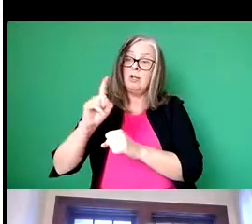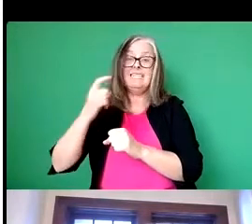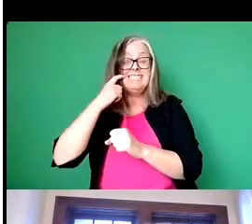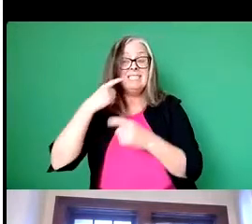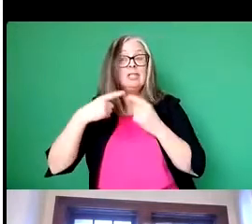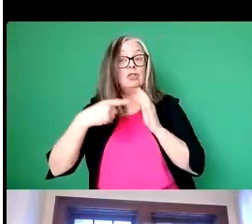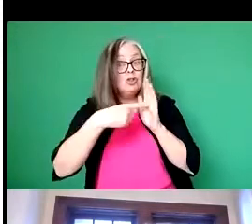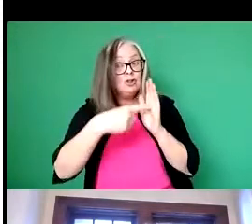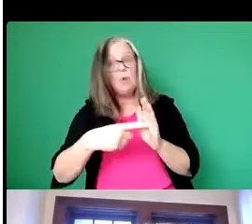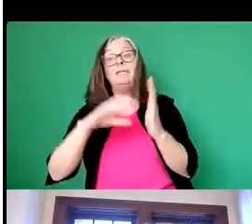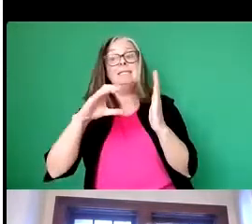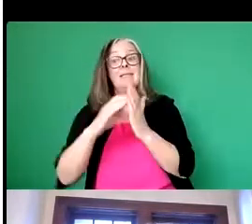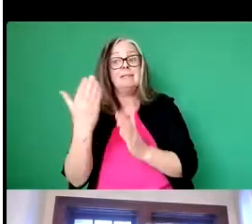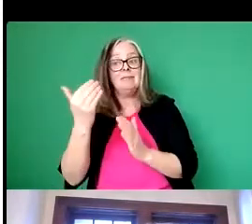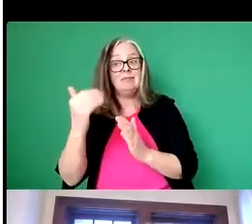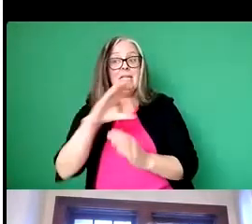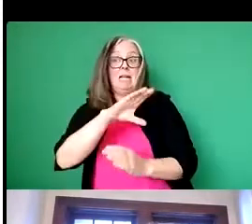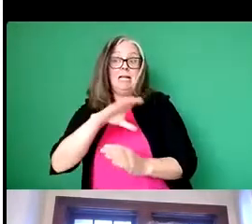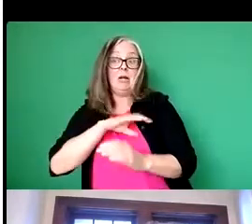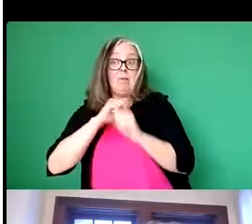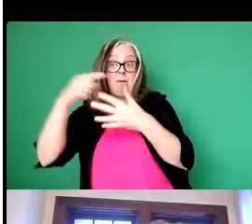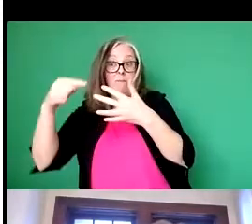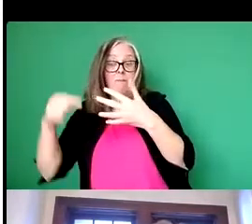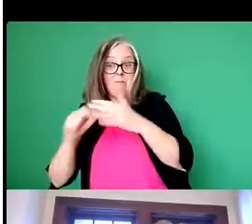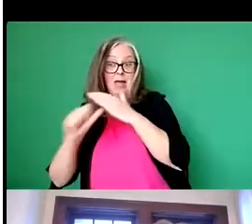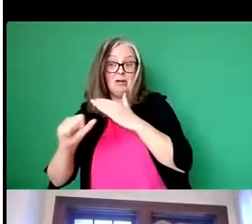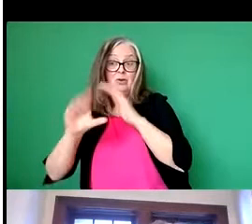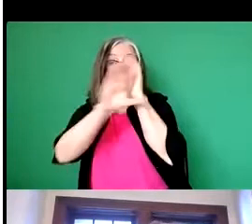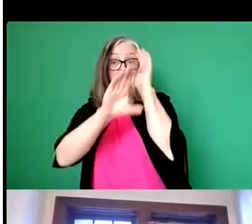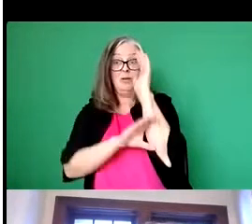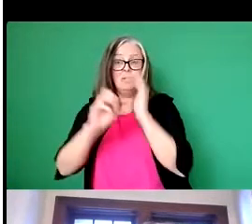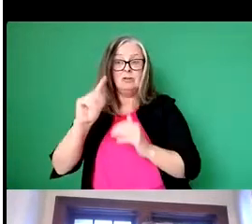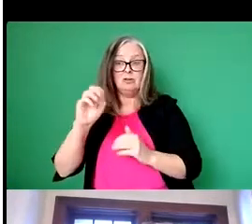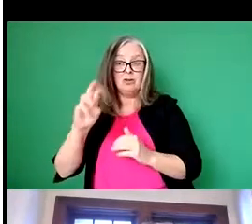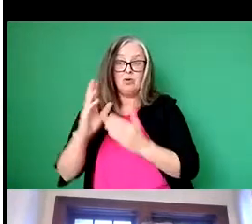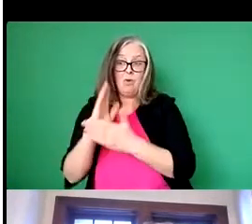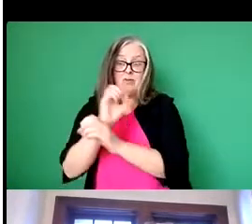the canadian charter of rights and freedoms not yet mentioned today but it includes disability